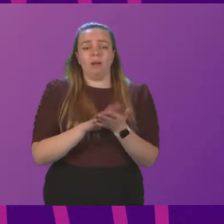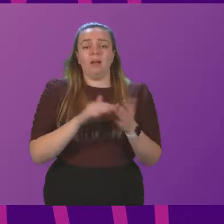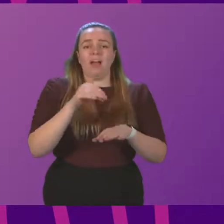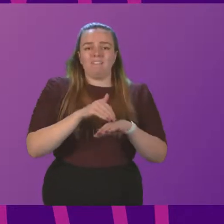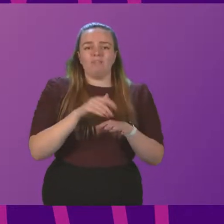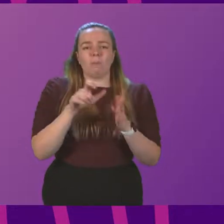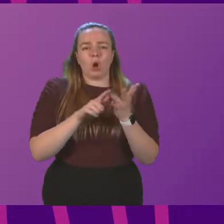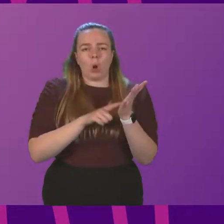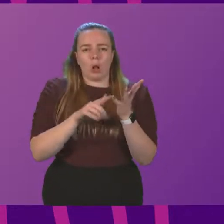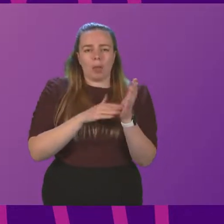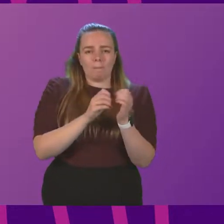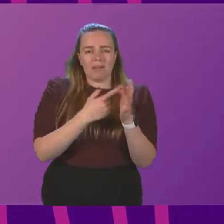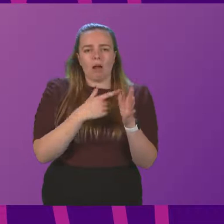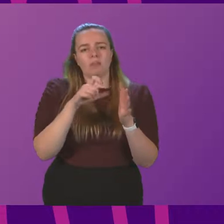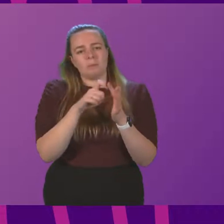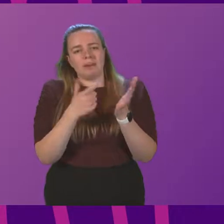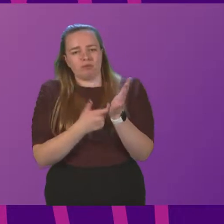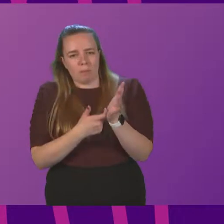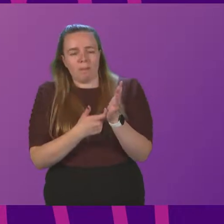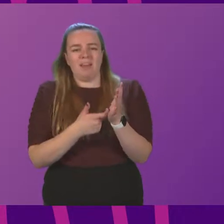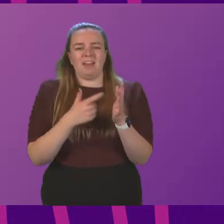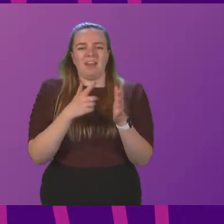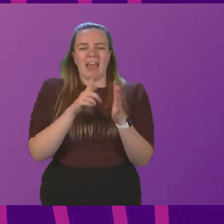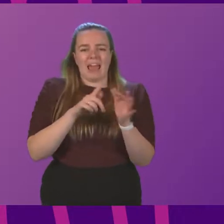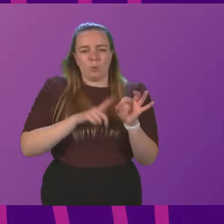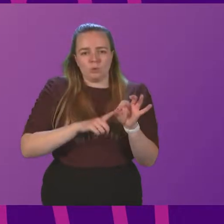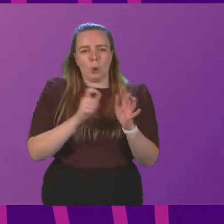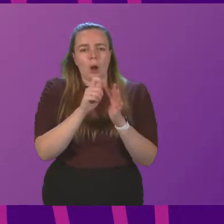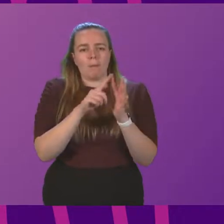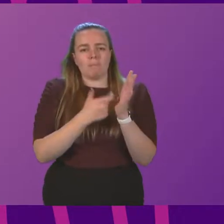the Dominican Republic, Ecuador, Haiti, Panama, Peru and Venezuela.